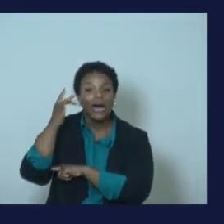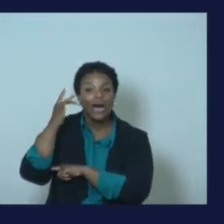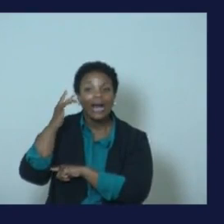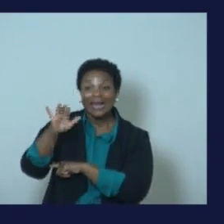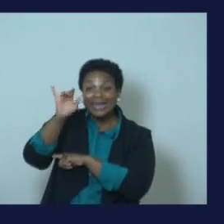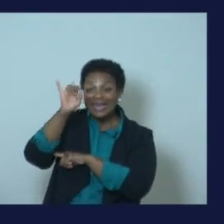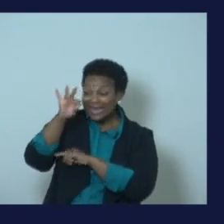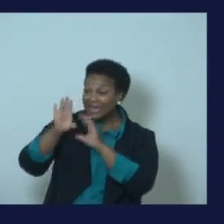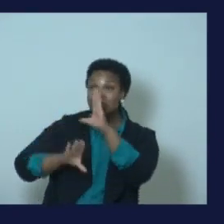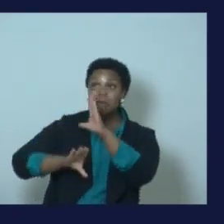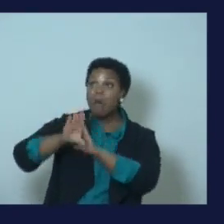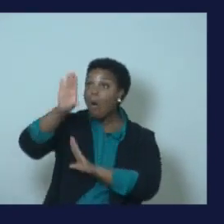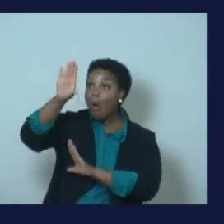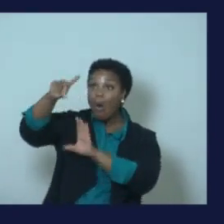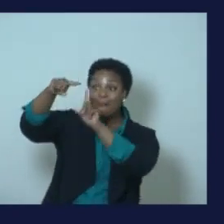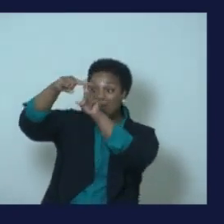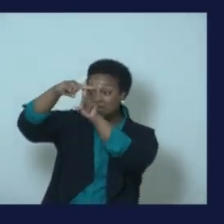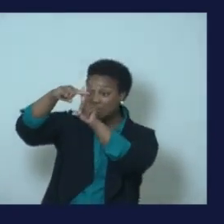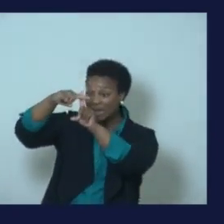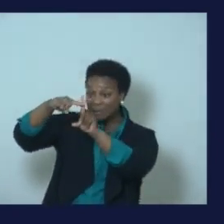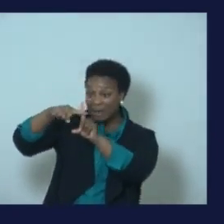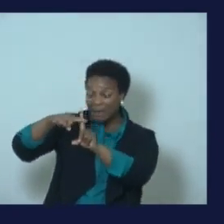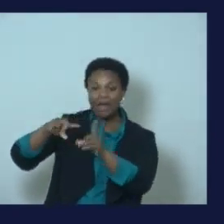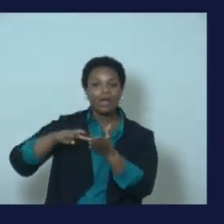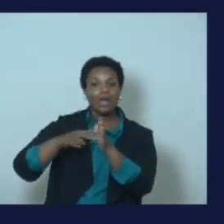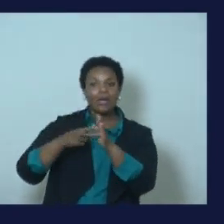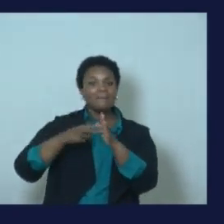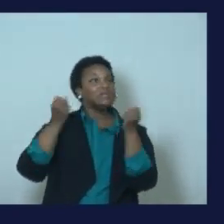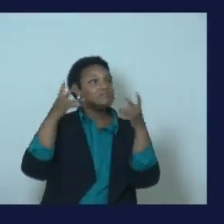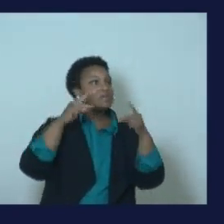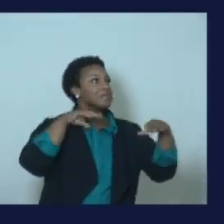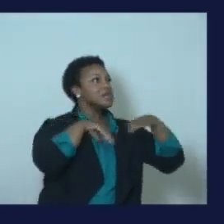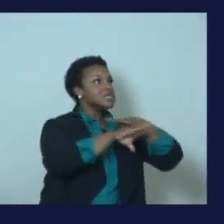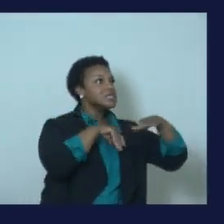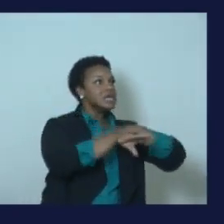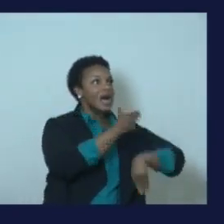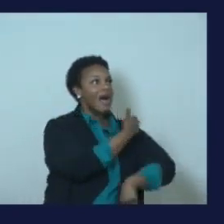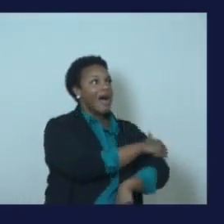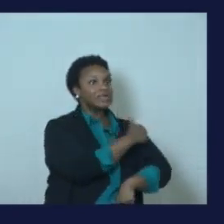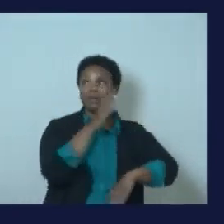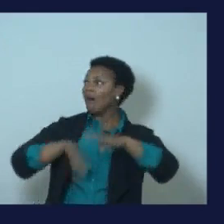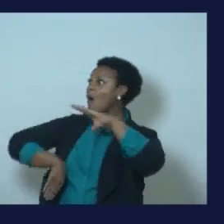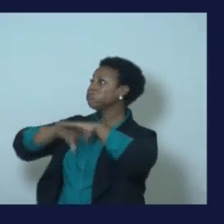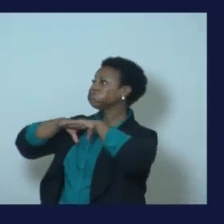AND WHY IS THAT PROBLEMATIC AGAIN? PEOPLE GO TO THE HOSPITAL.